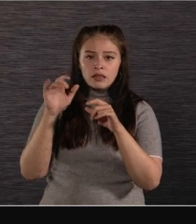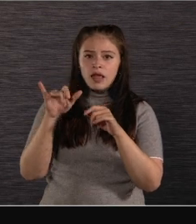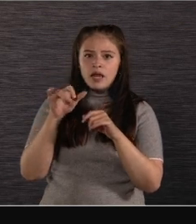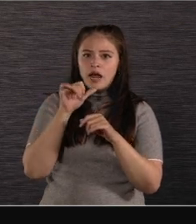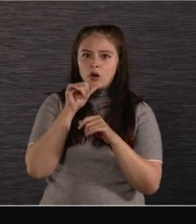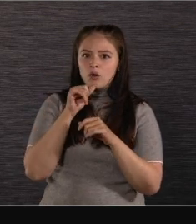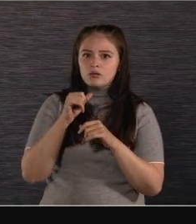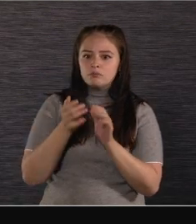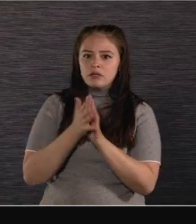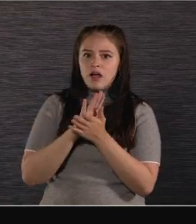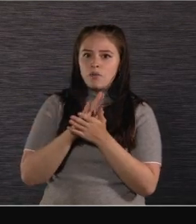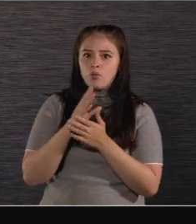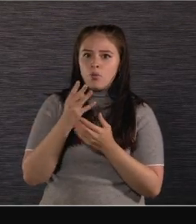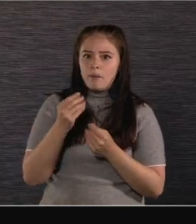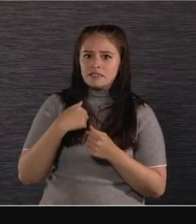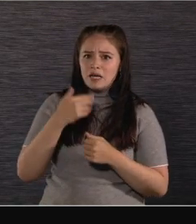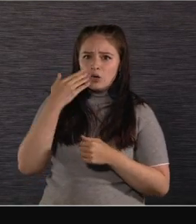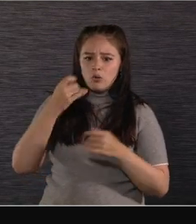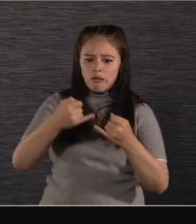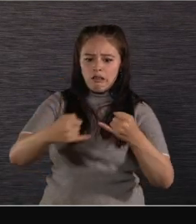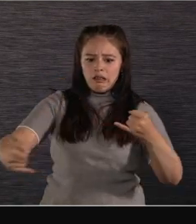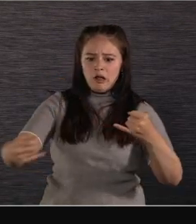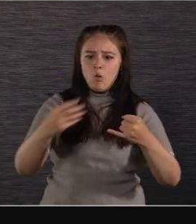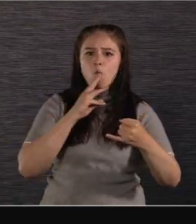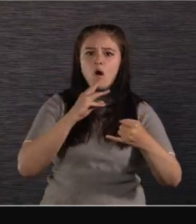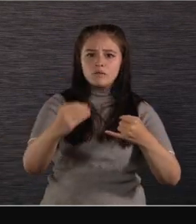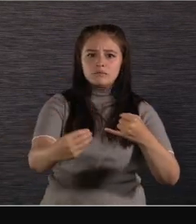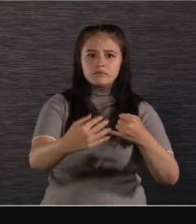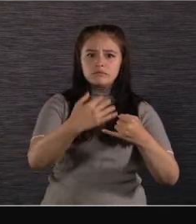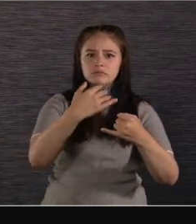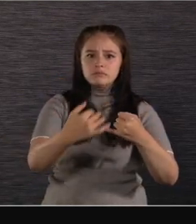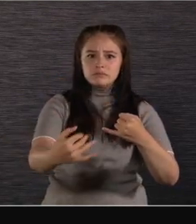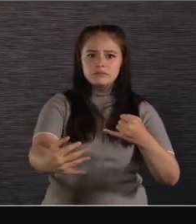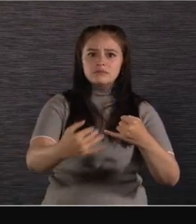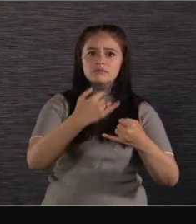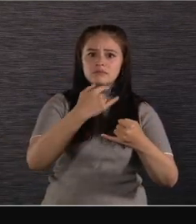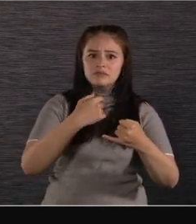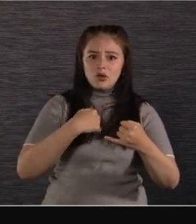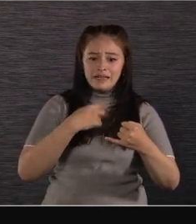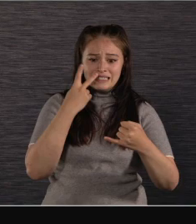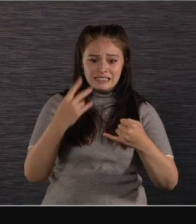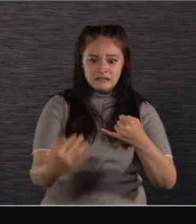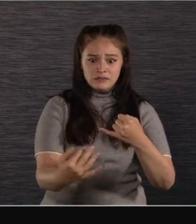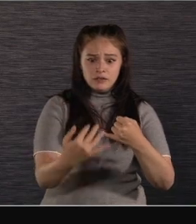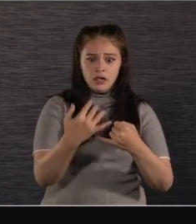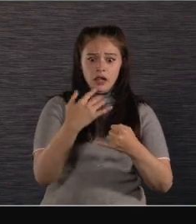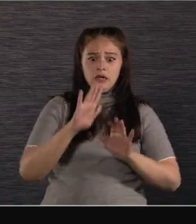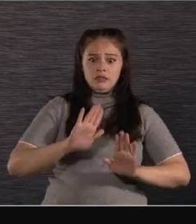So I'm literally right on the line where I can see waves that are coming up right now. I'm not in the stress free.